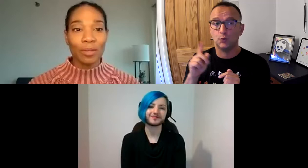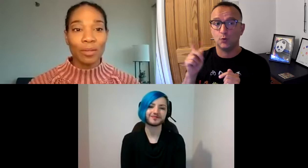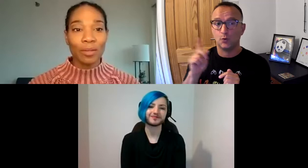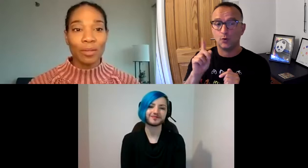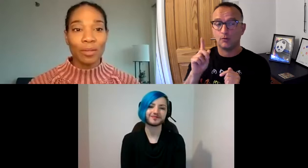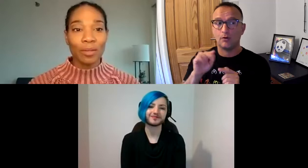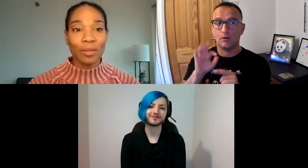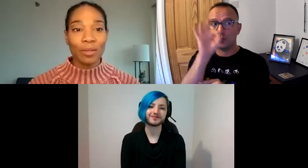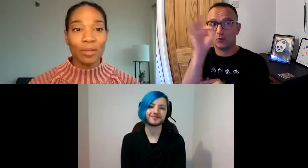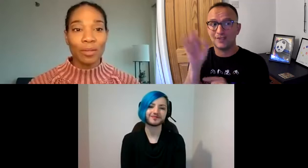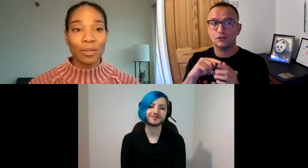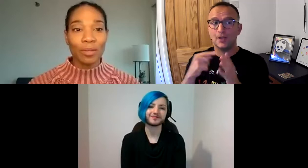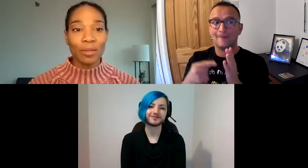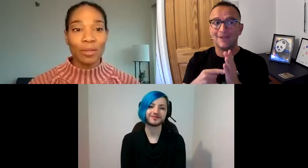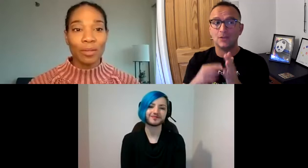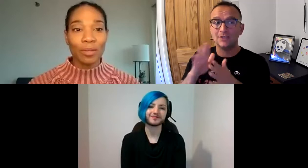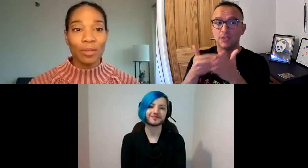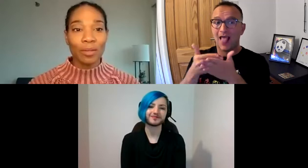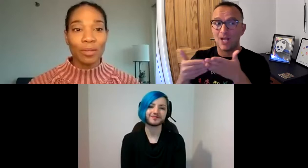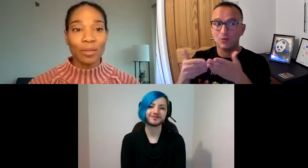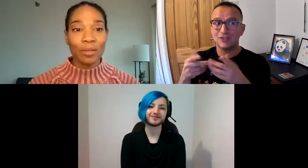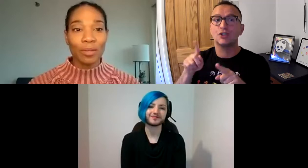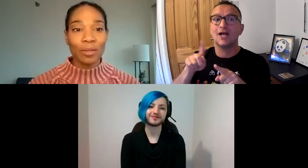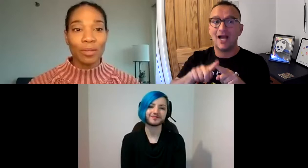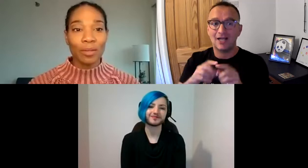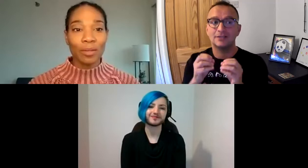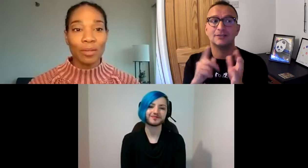identities right, and we also celebrate what it is like